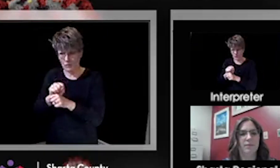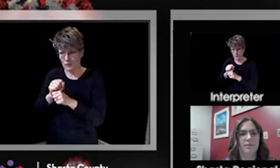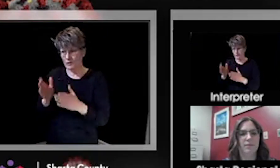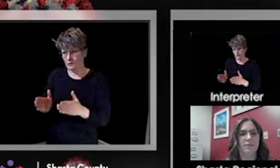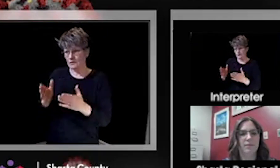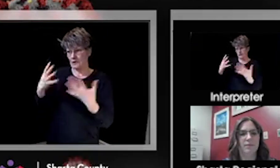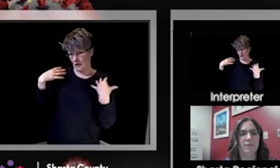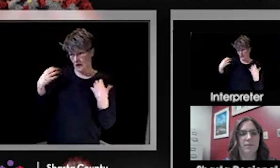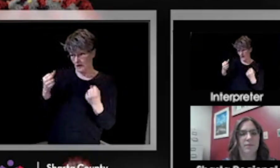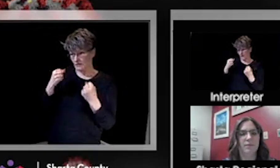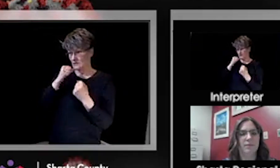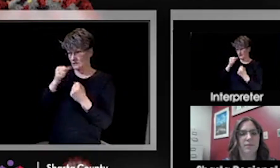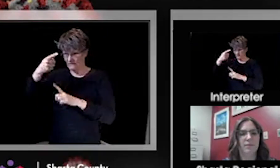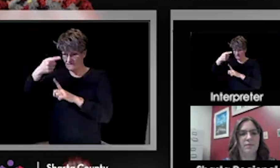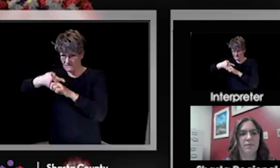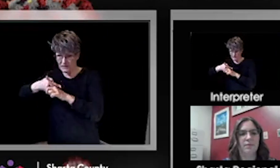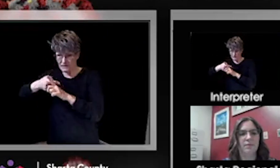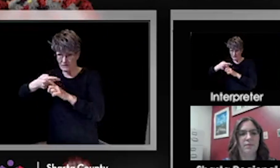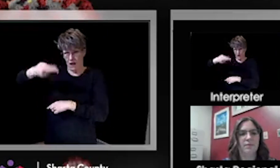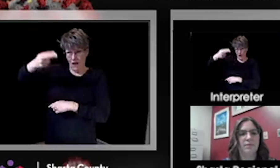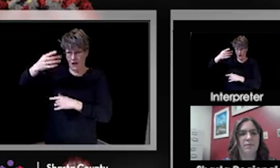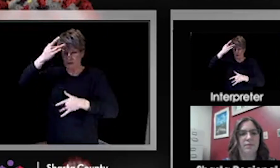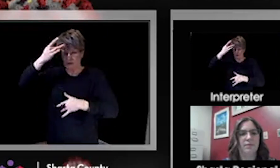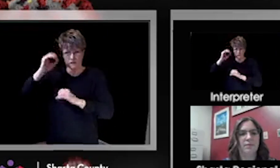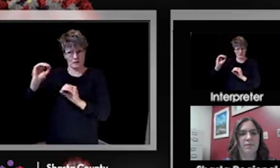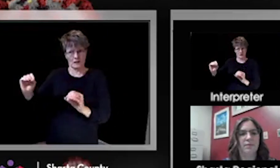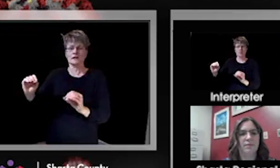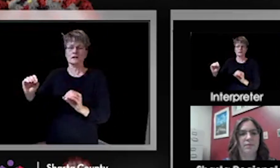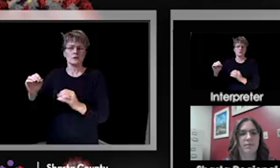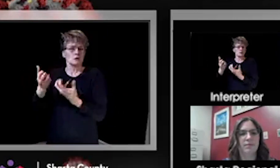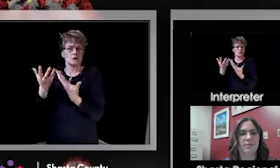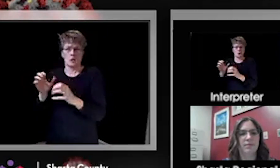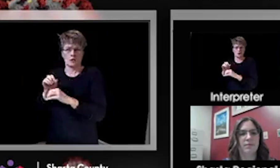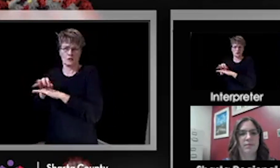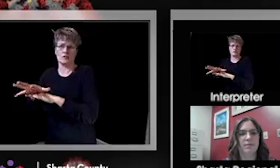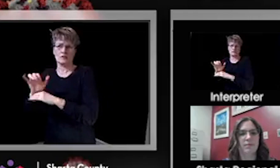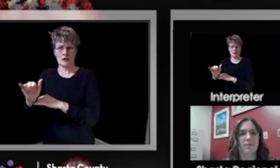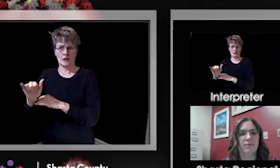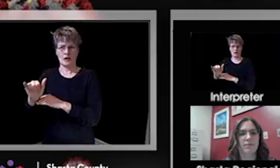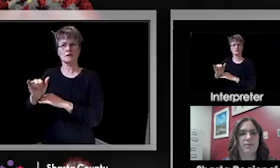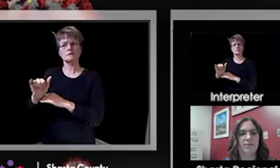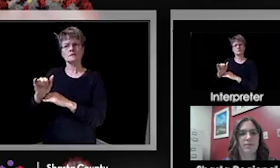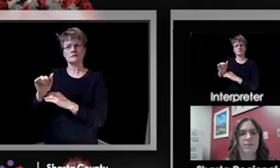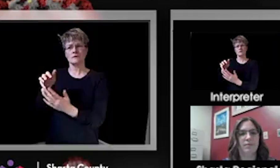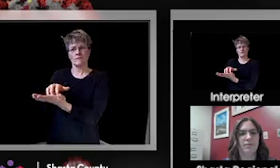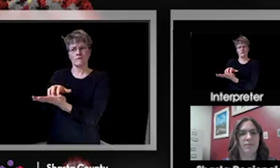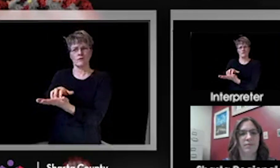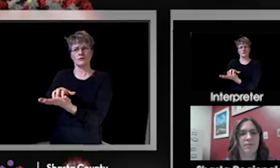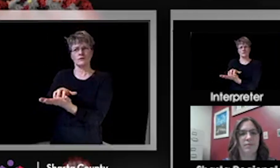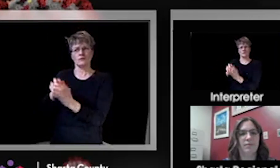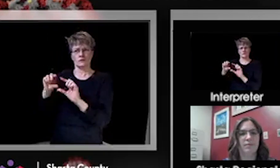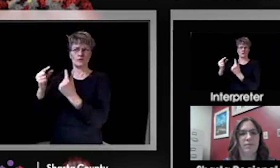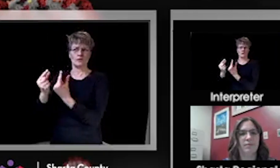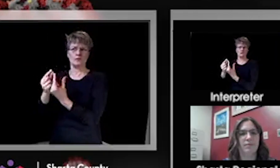that kind of a thing. There’s many aspects to it, but that’s the overall concept. Again,